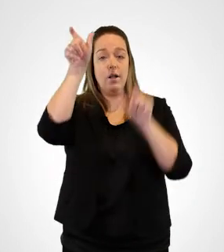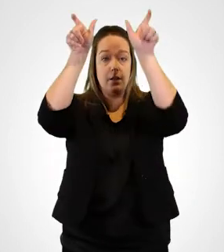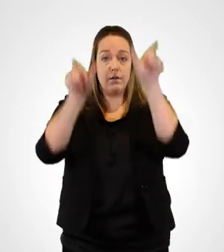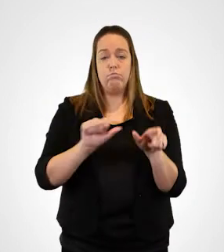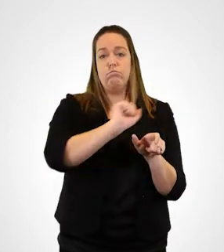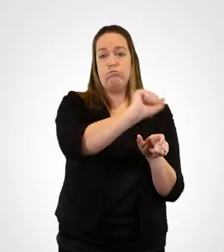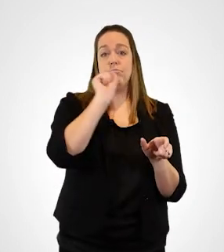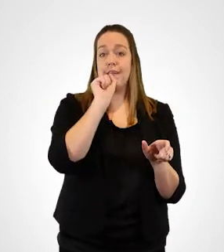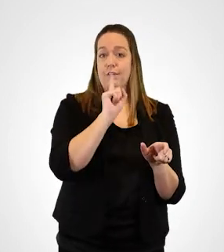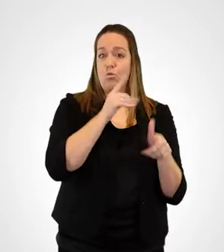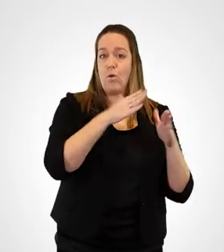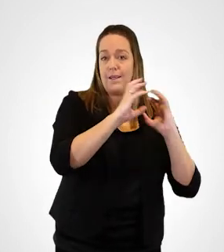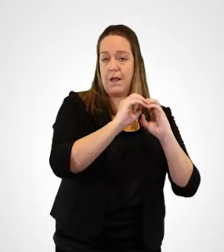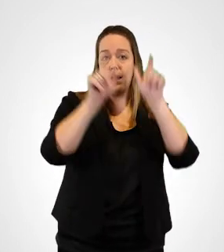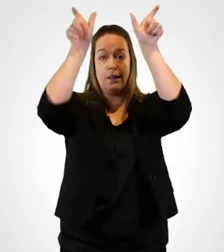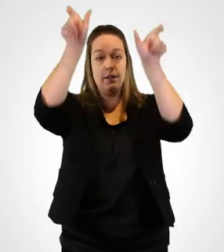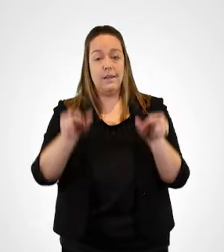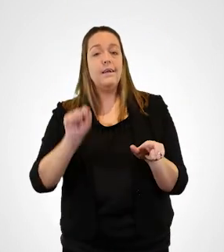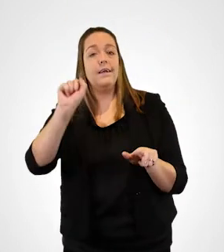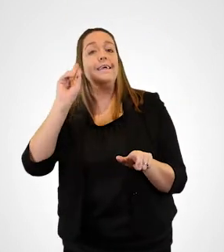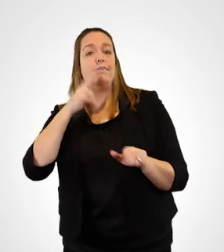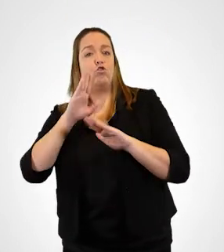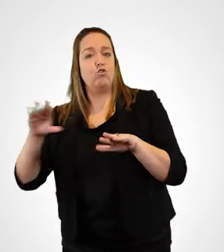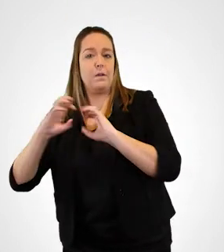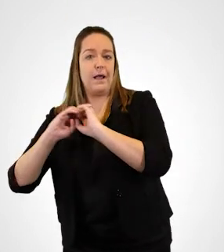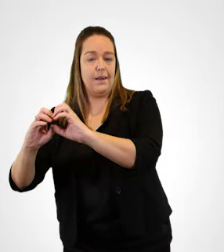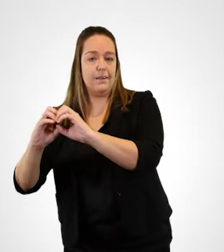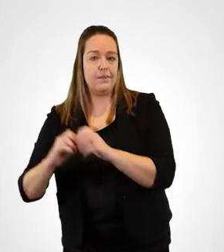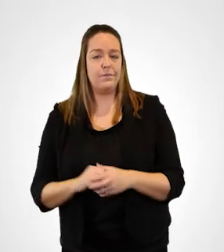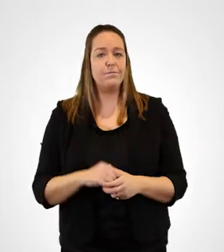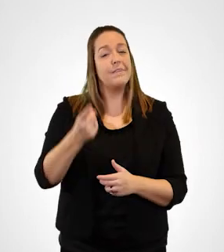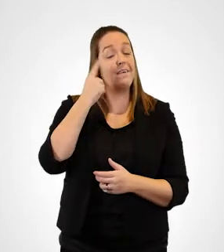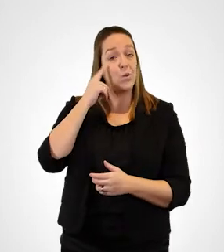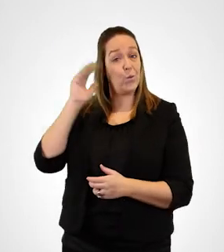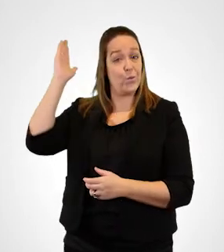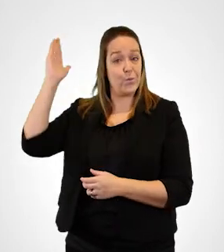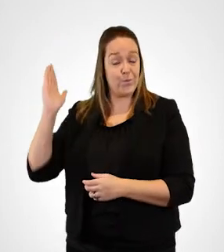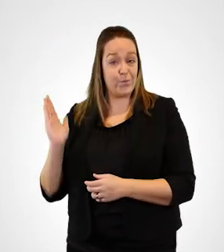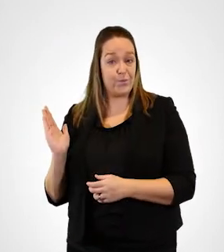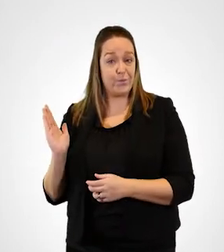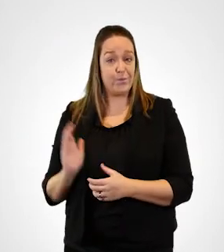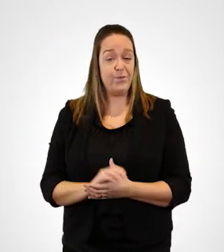One is from hearing children and one is from deaf children, and you might want to just have a quick look at that